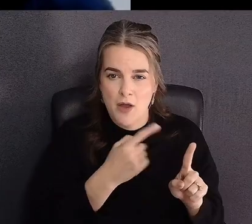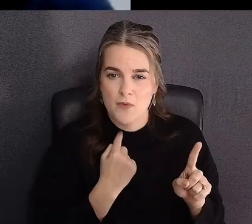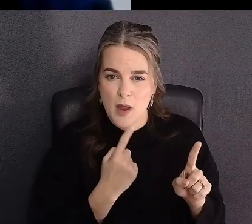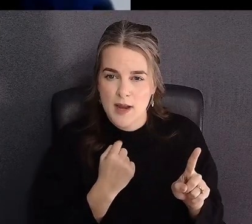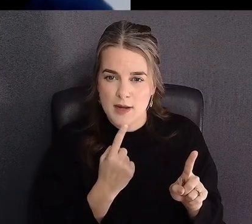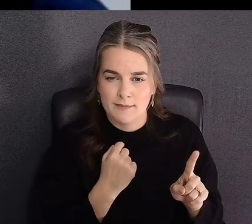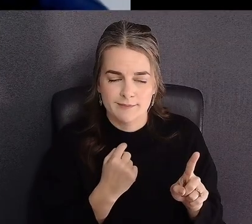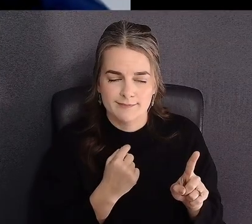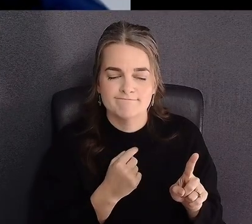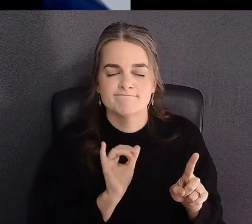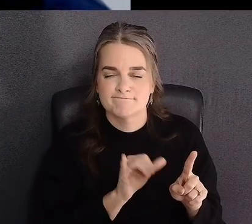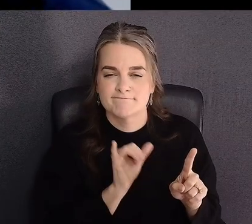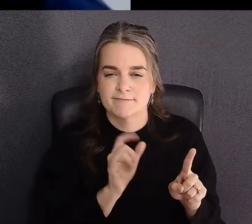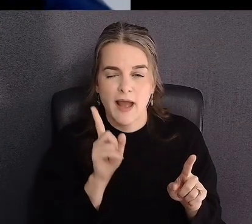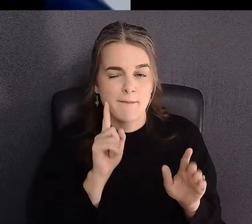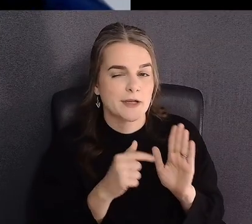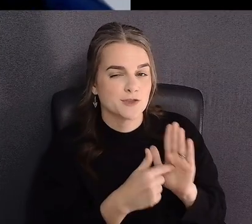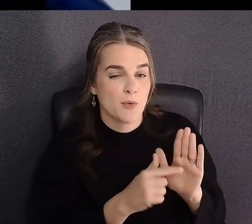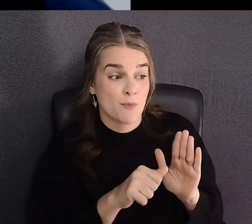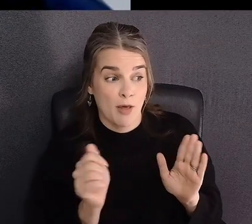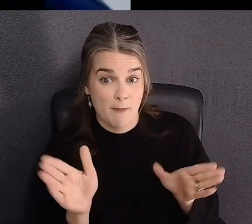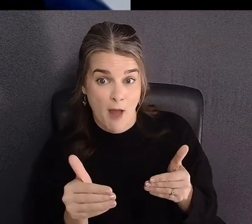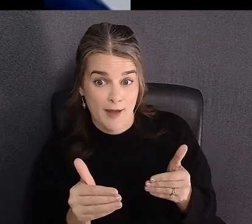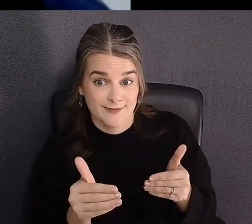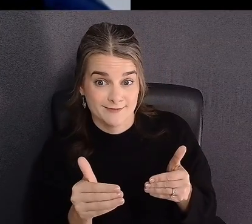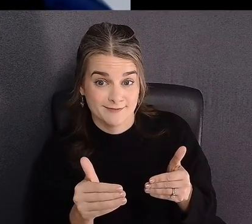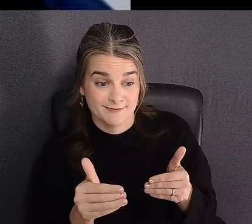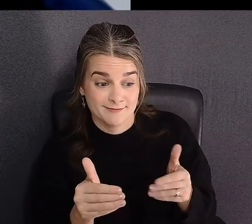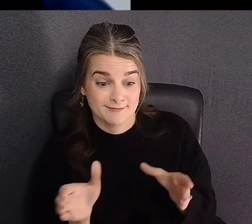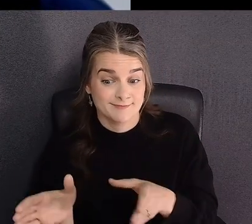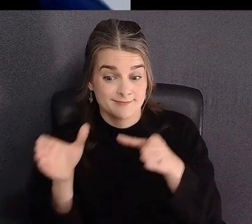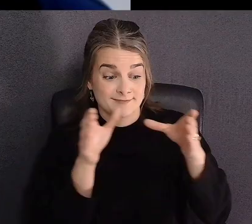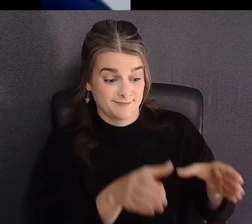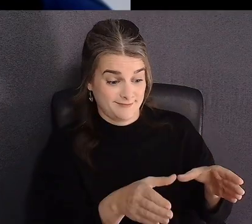OK, I'm going to show you this other box, really building in that structure.